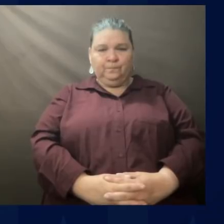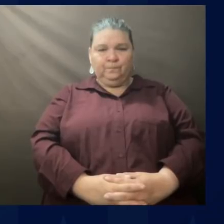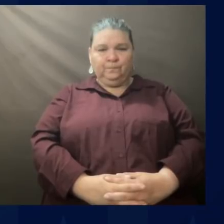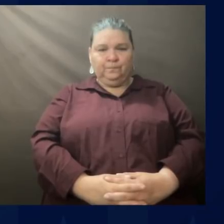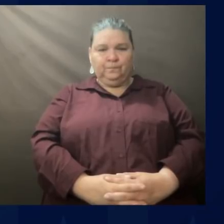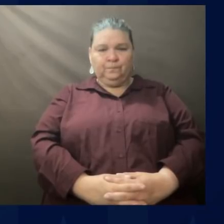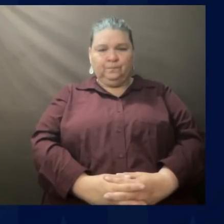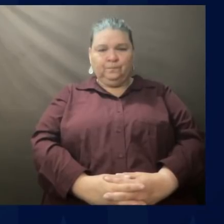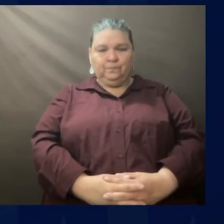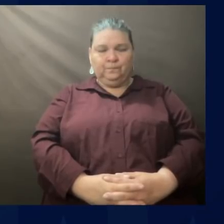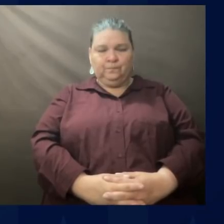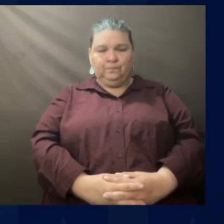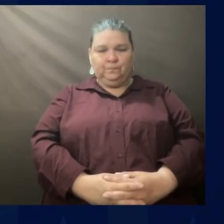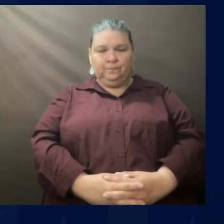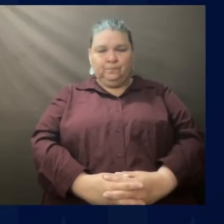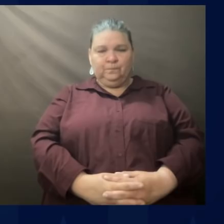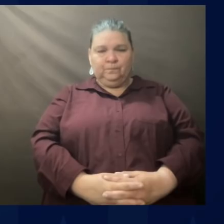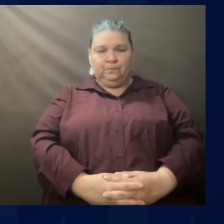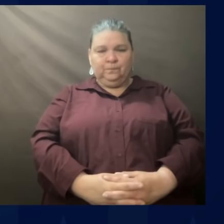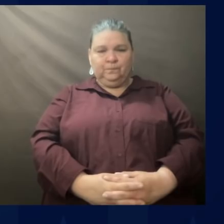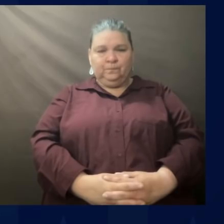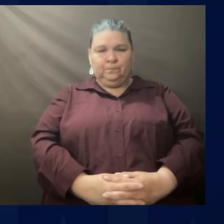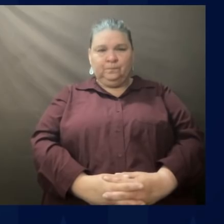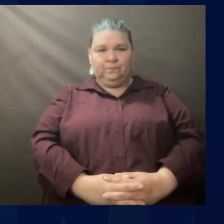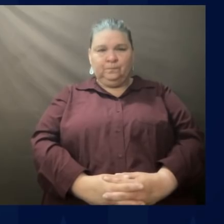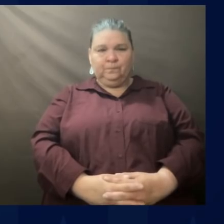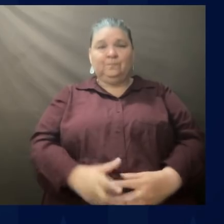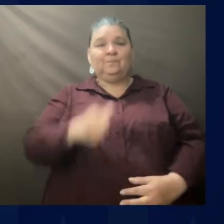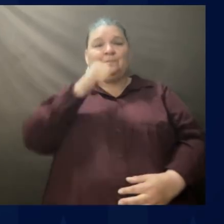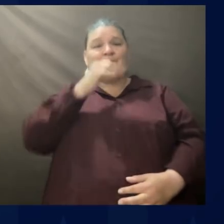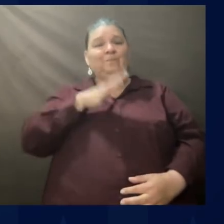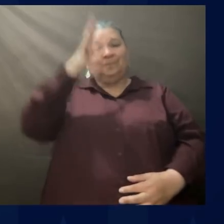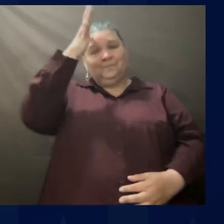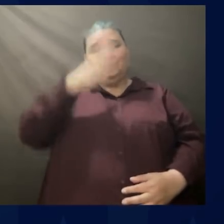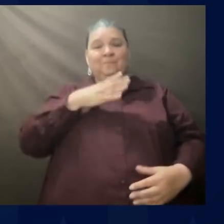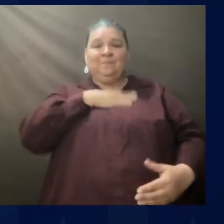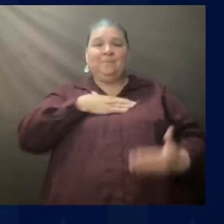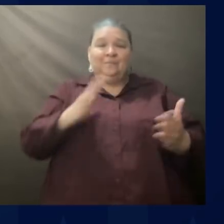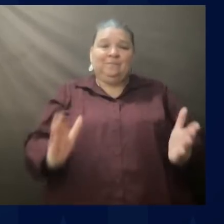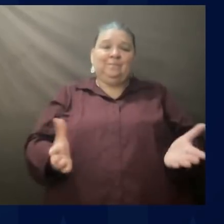Announcer: Ladies and gentlemen, please stand for the playing of Taps and the benediction.